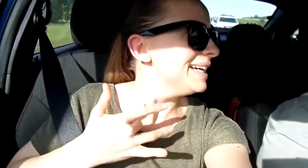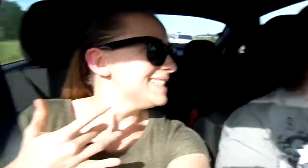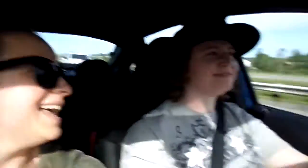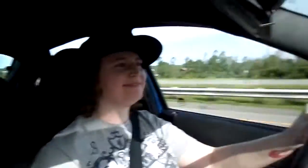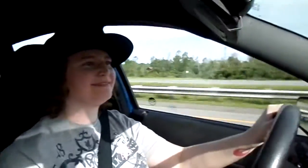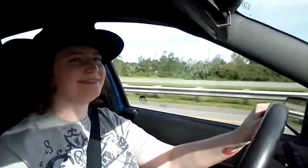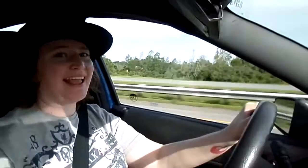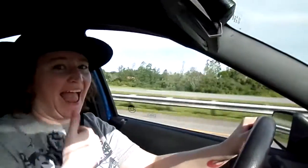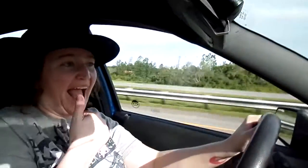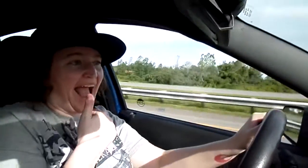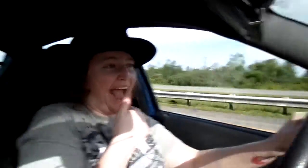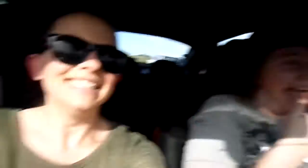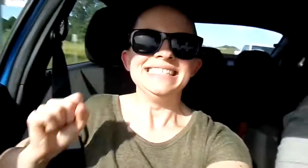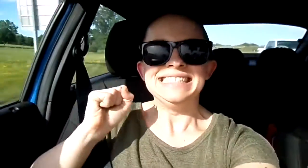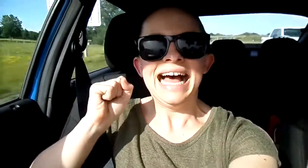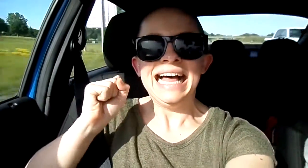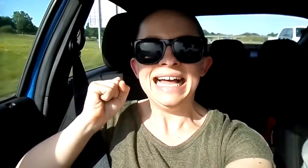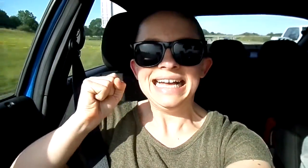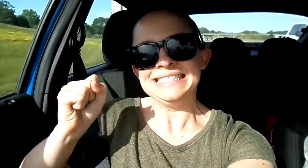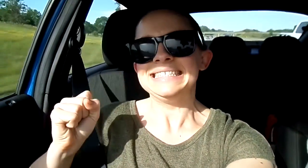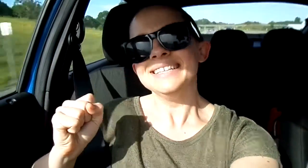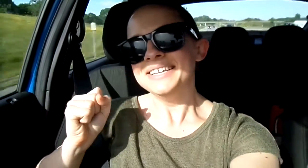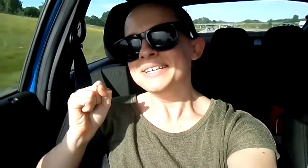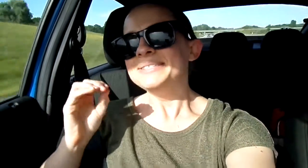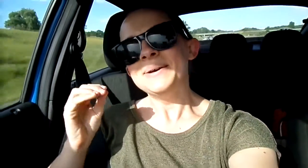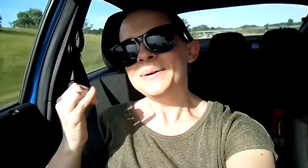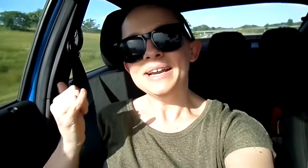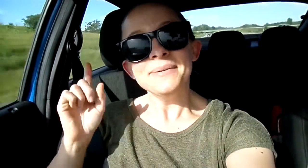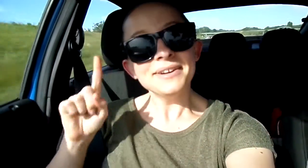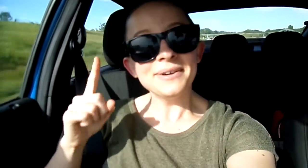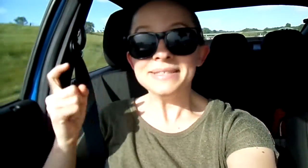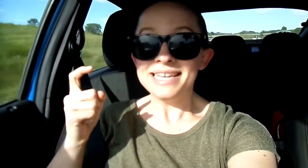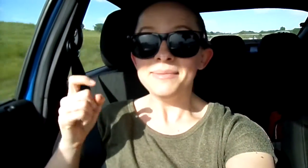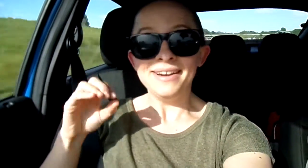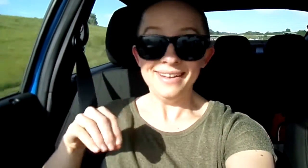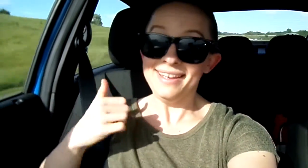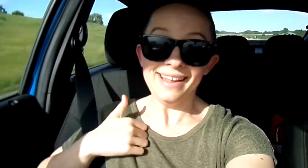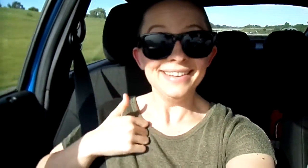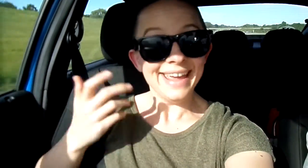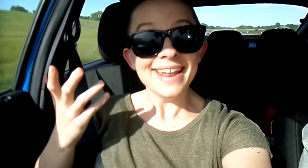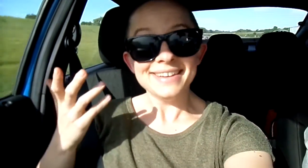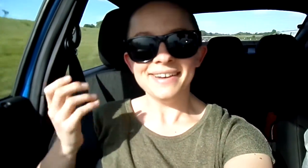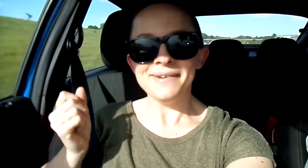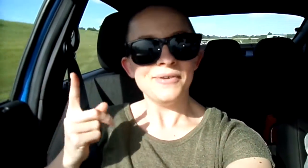We're excited! Yaaassss! So now we're going to celebrate in Canada